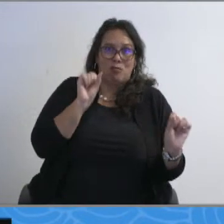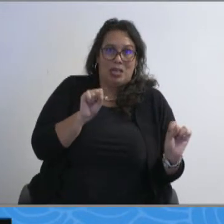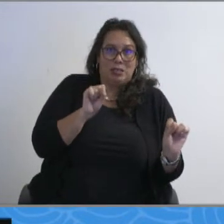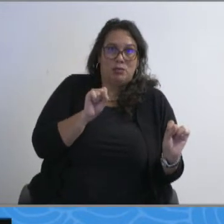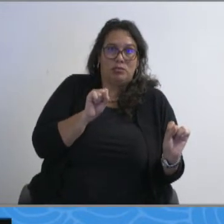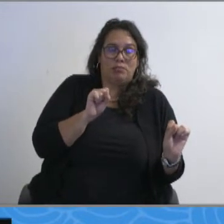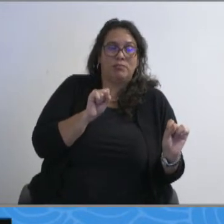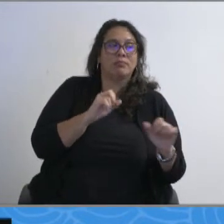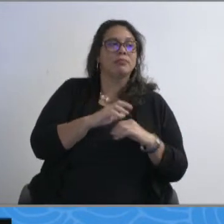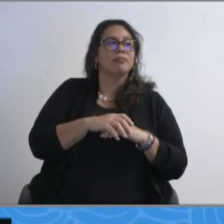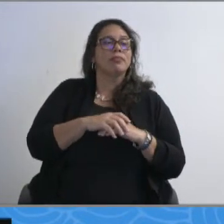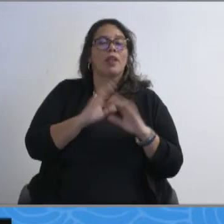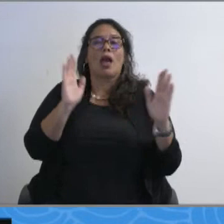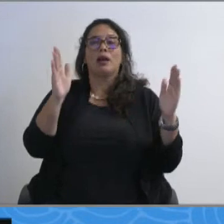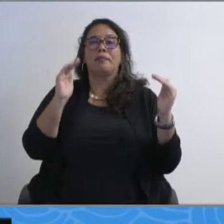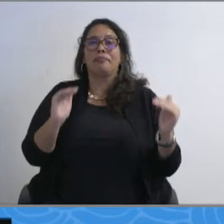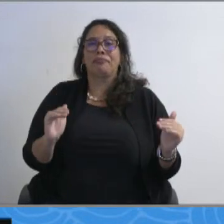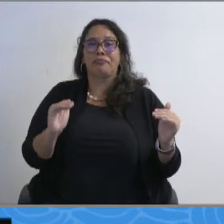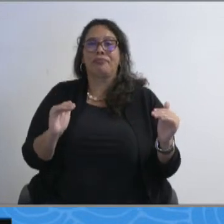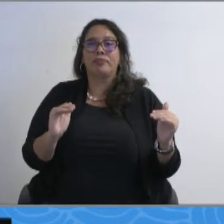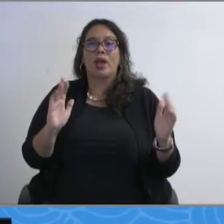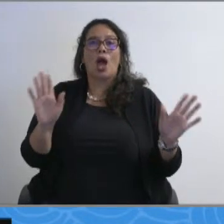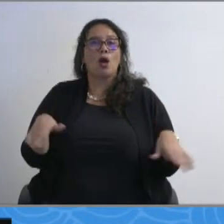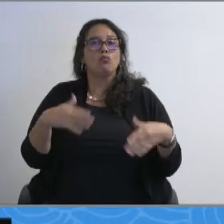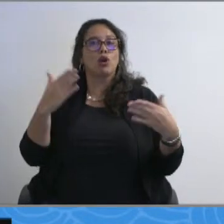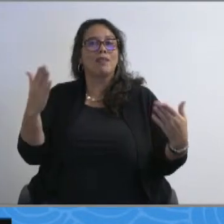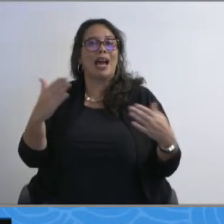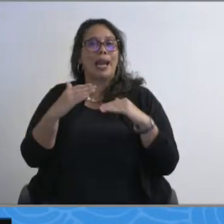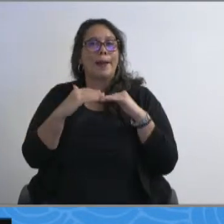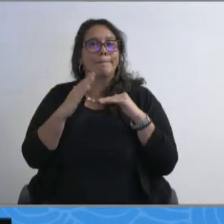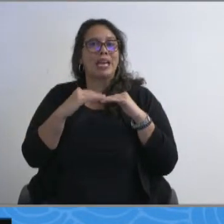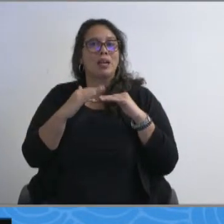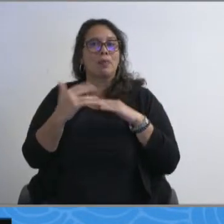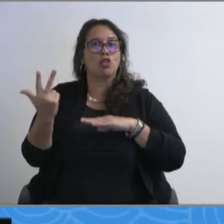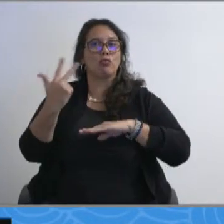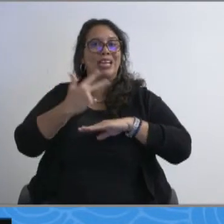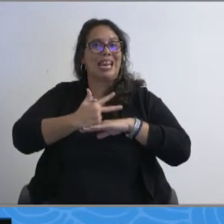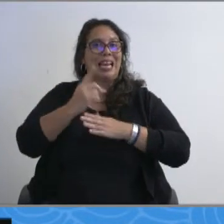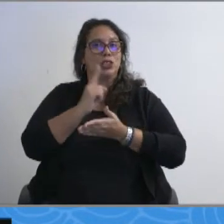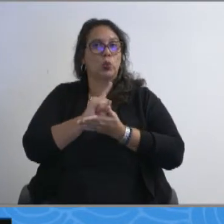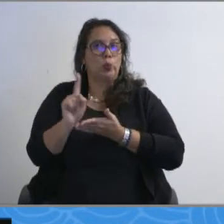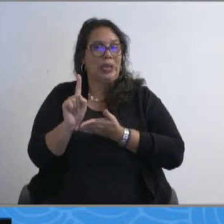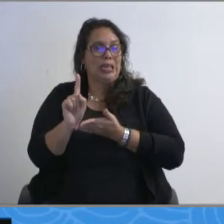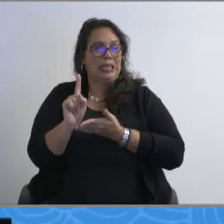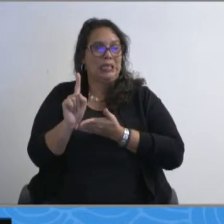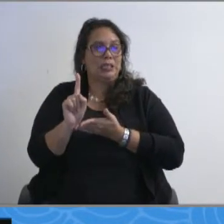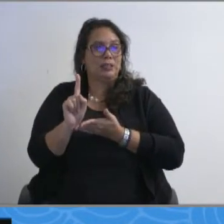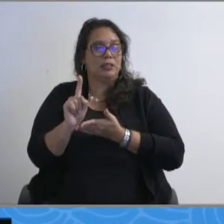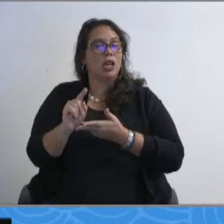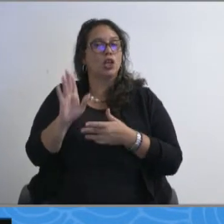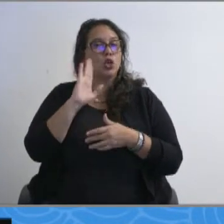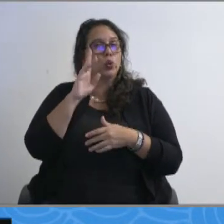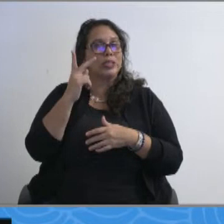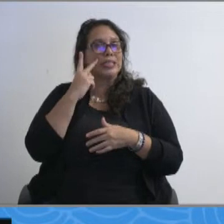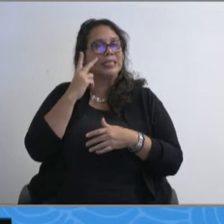That it is provided at a minimum of three days per week. And you'll see, 30 minutes.